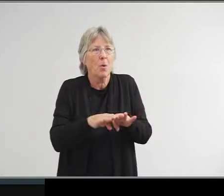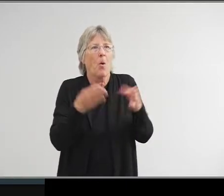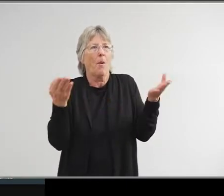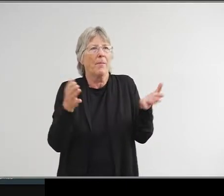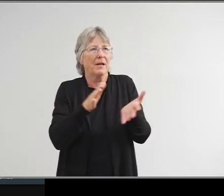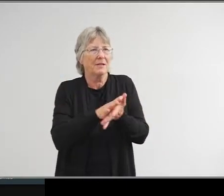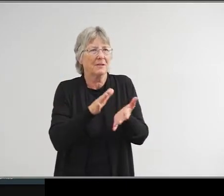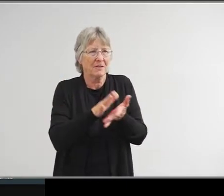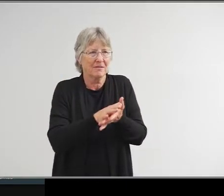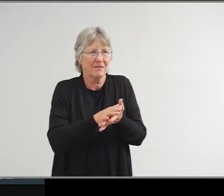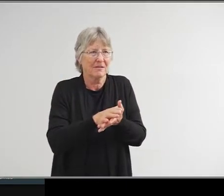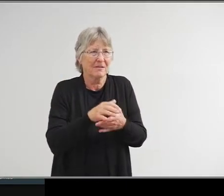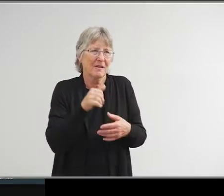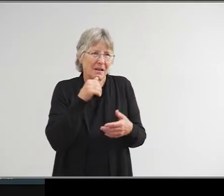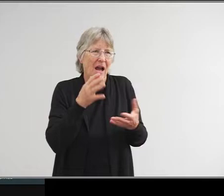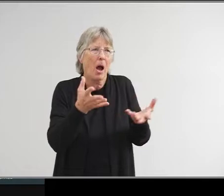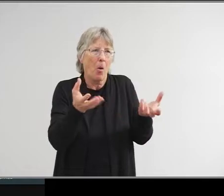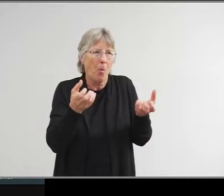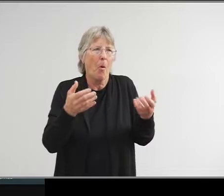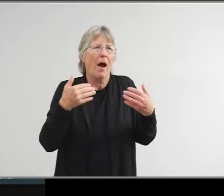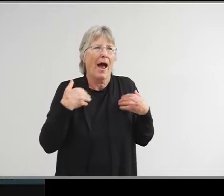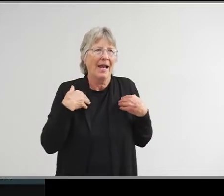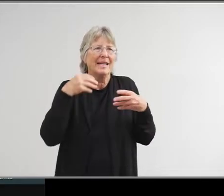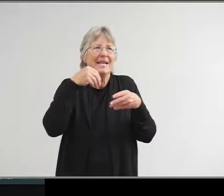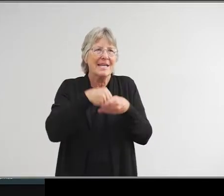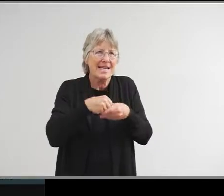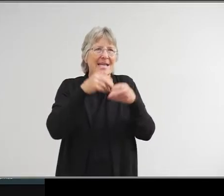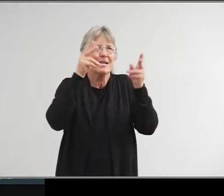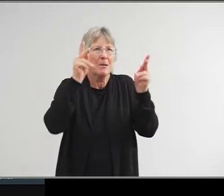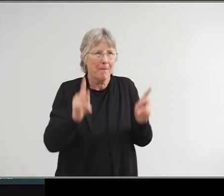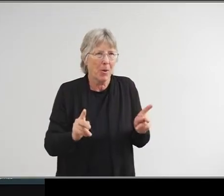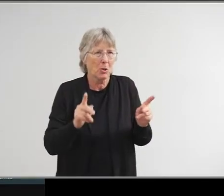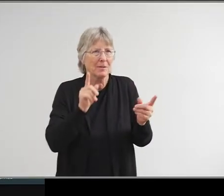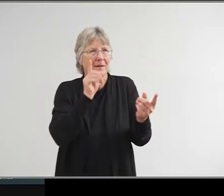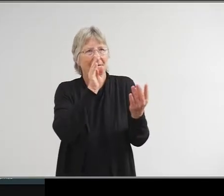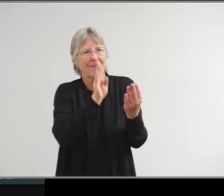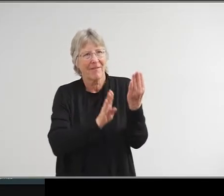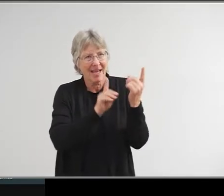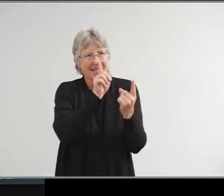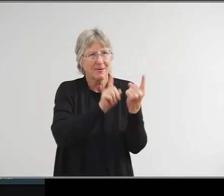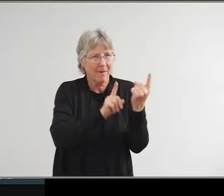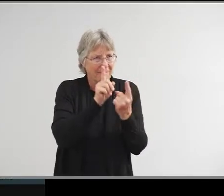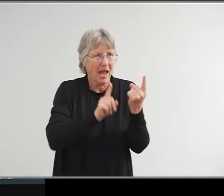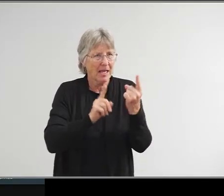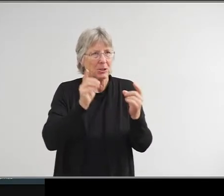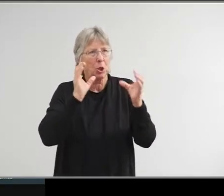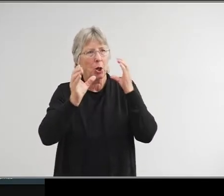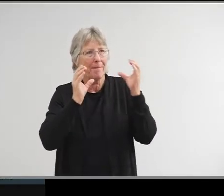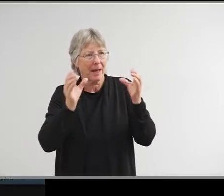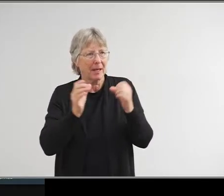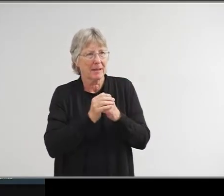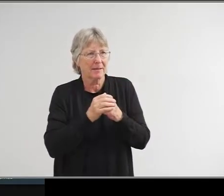And I shouldn't say open up to want to have in-person right. Face to face communication and interaction.